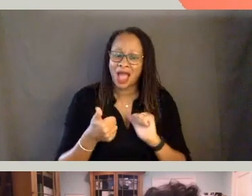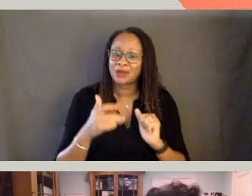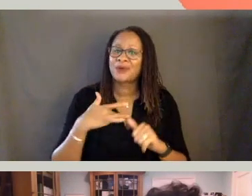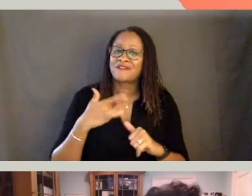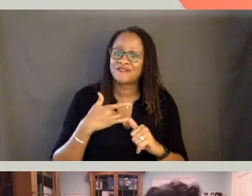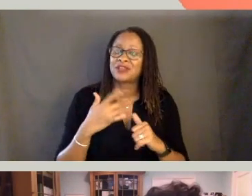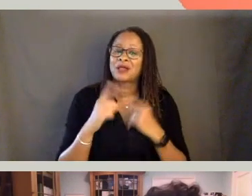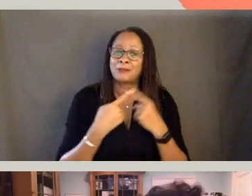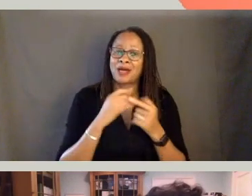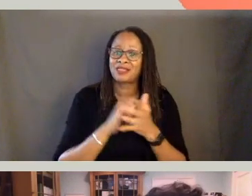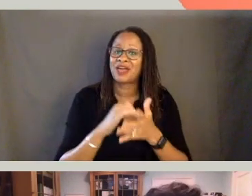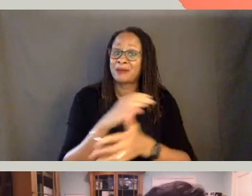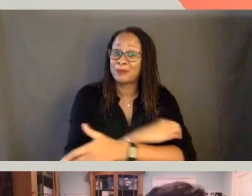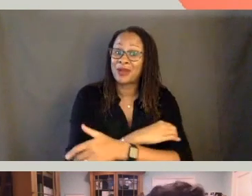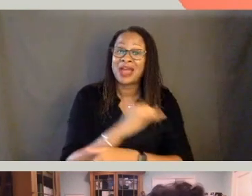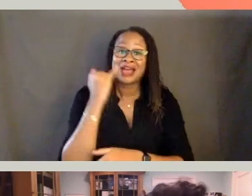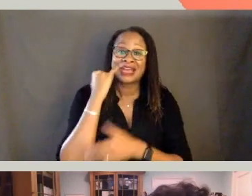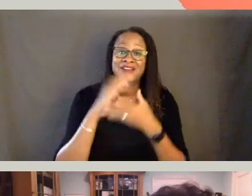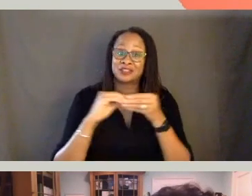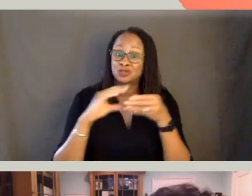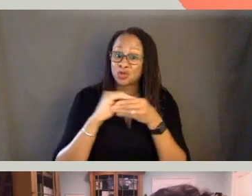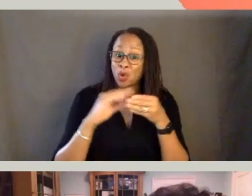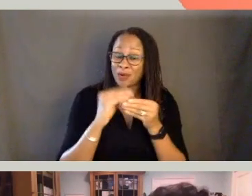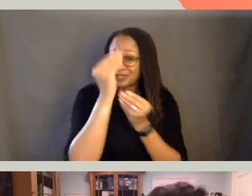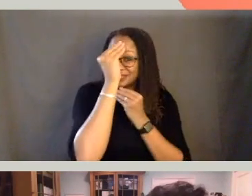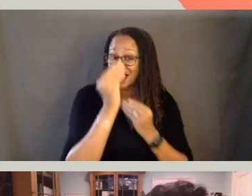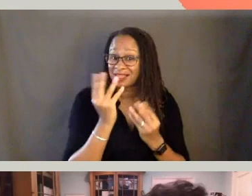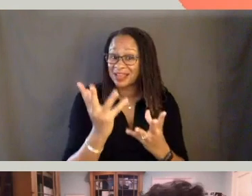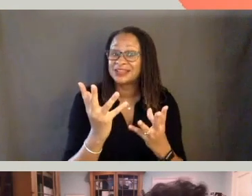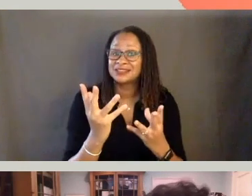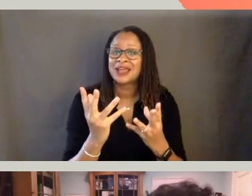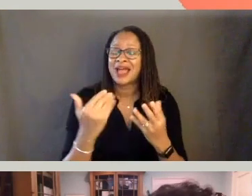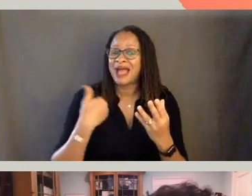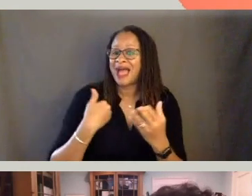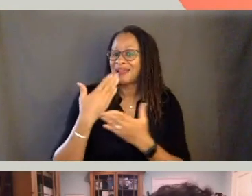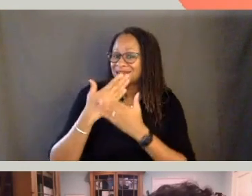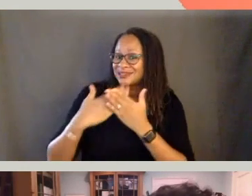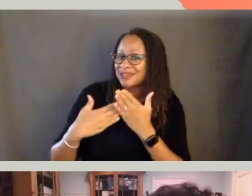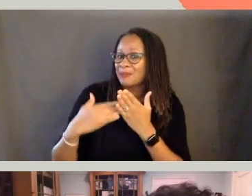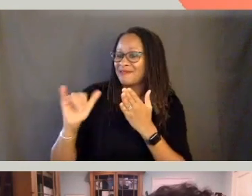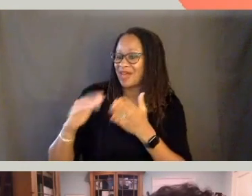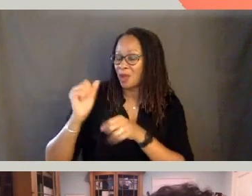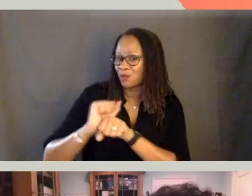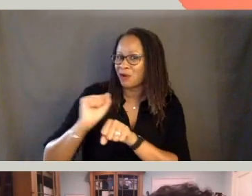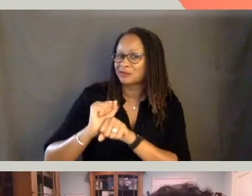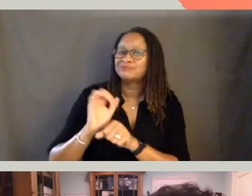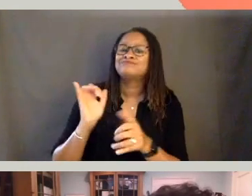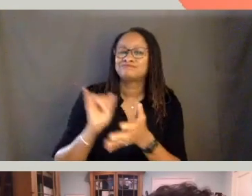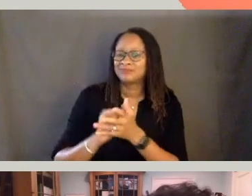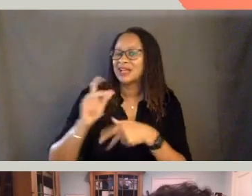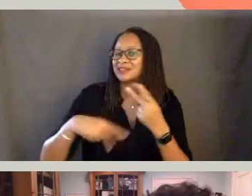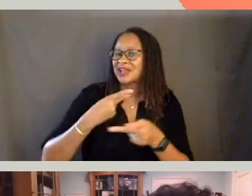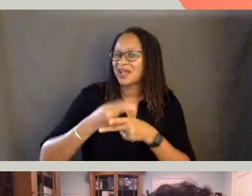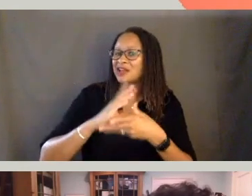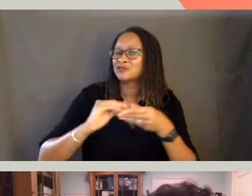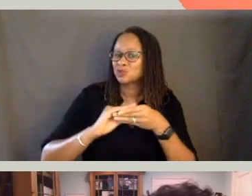And so, if storytelling carries some piece of that work, then that's the kind of storytelling I'm interested in.